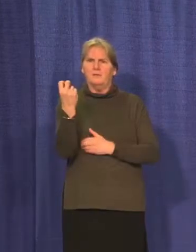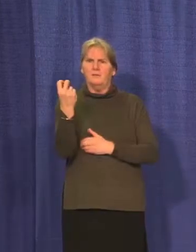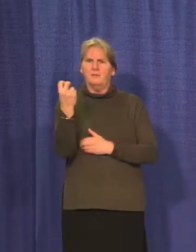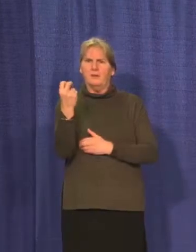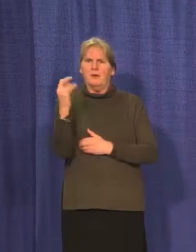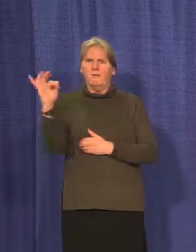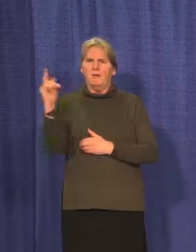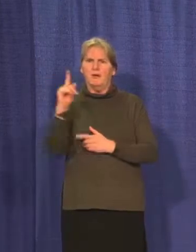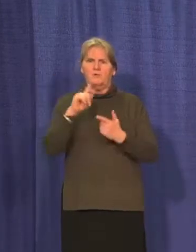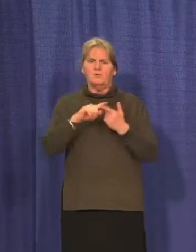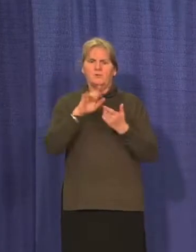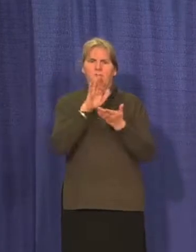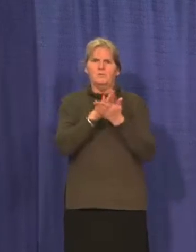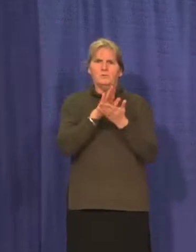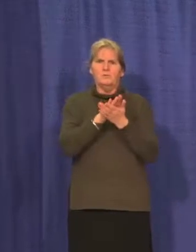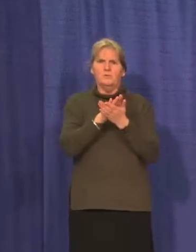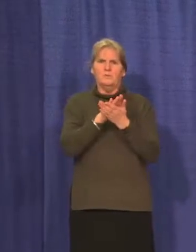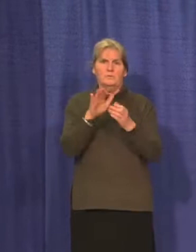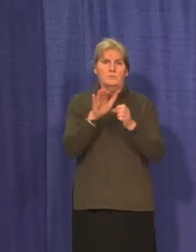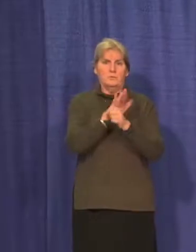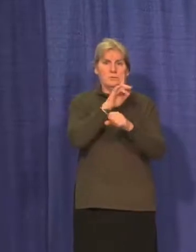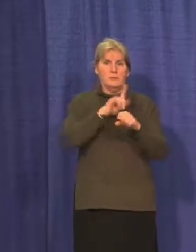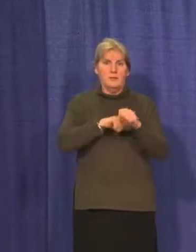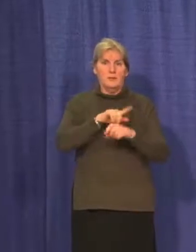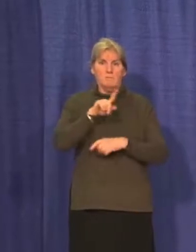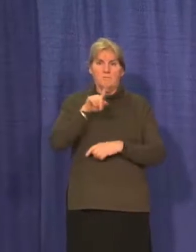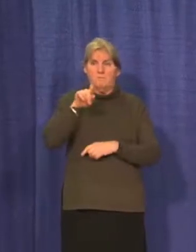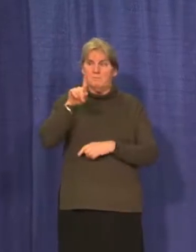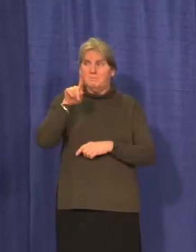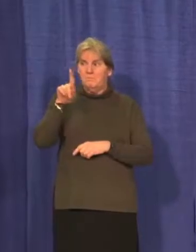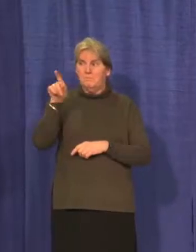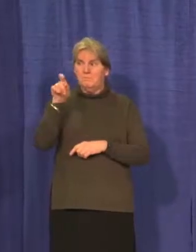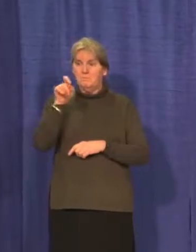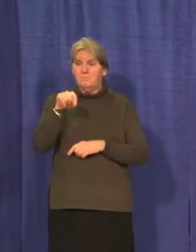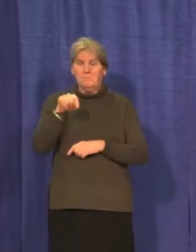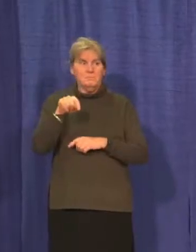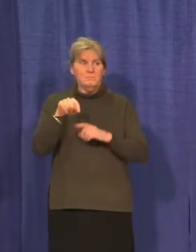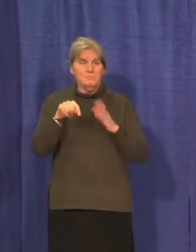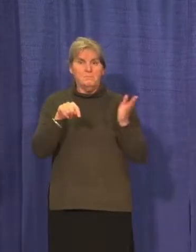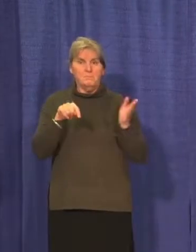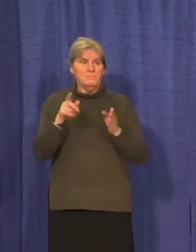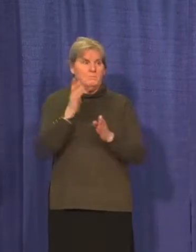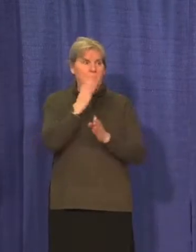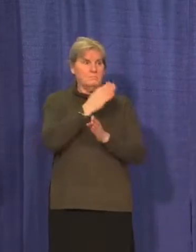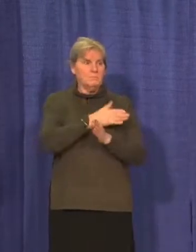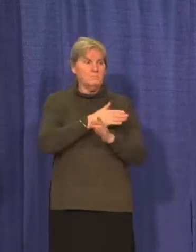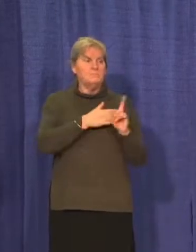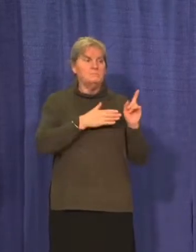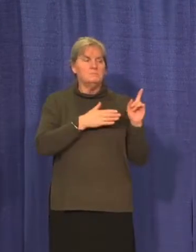students coming back full-time into schools?